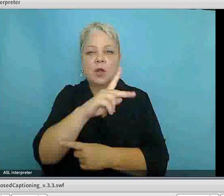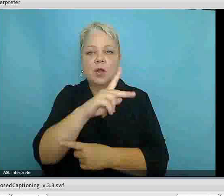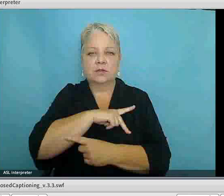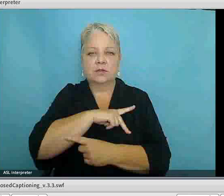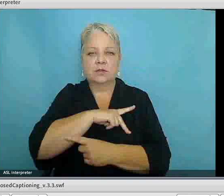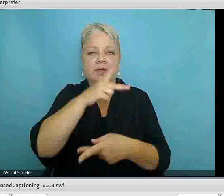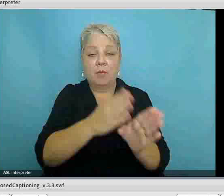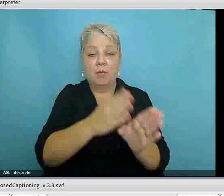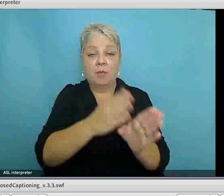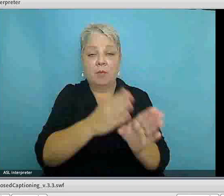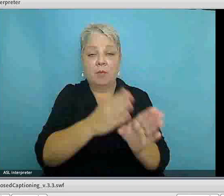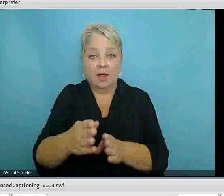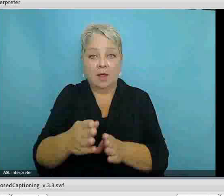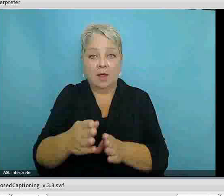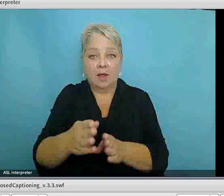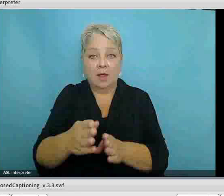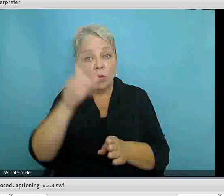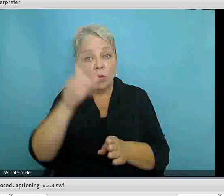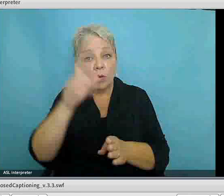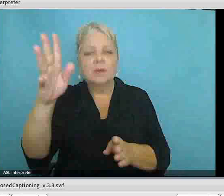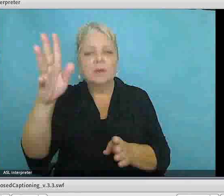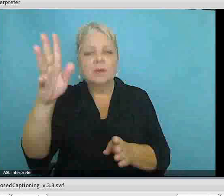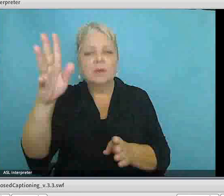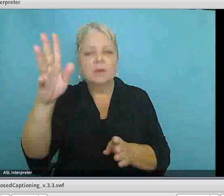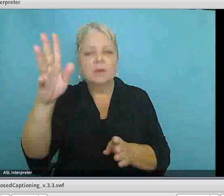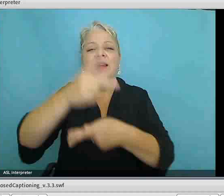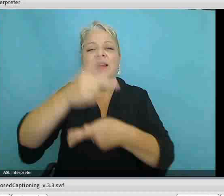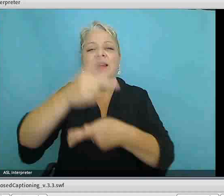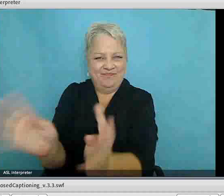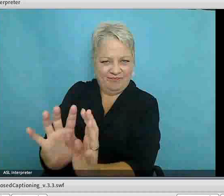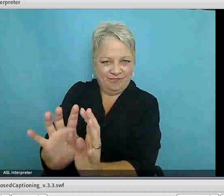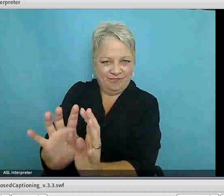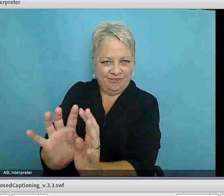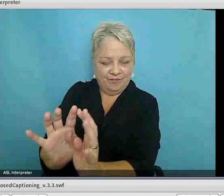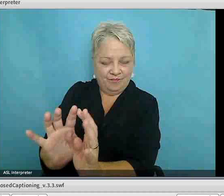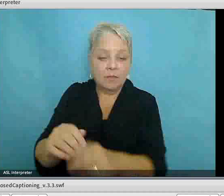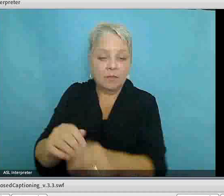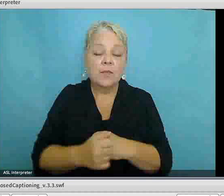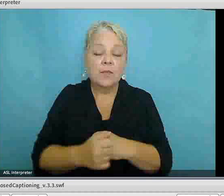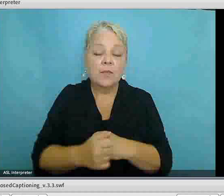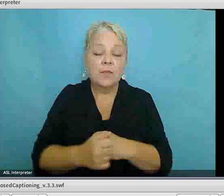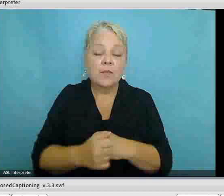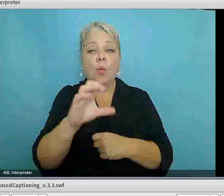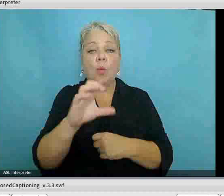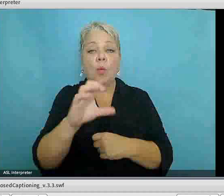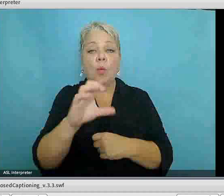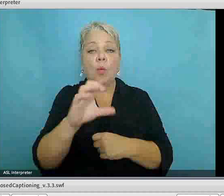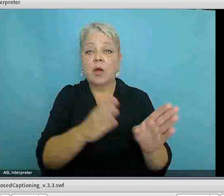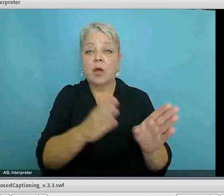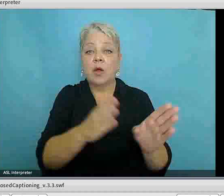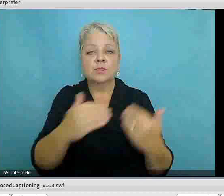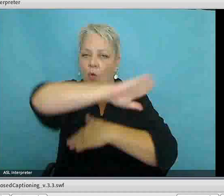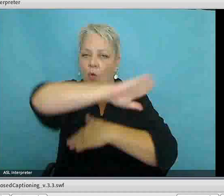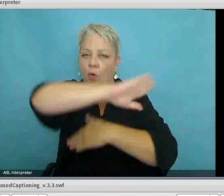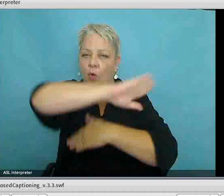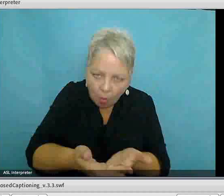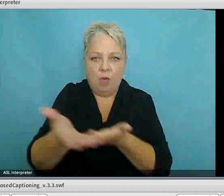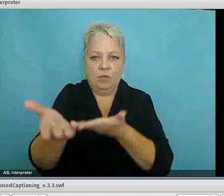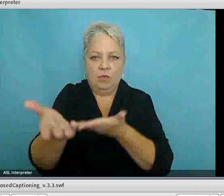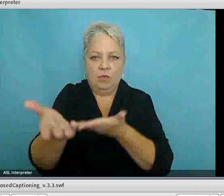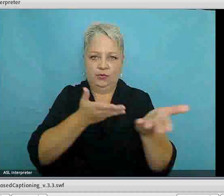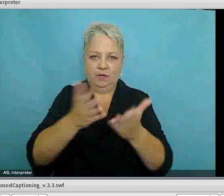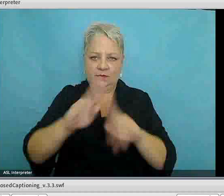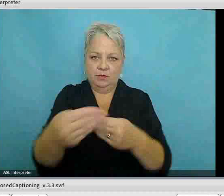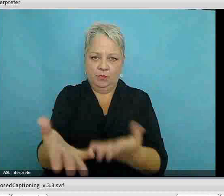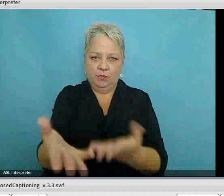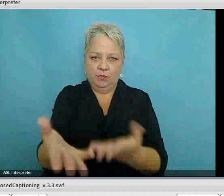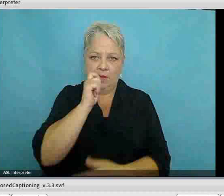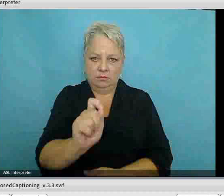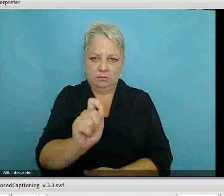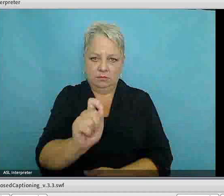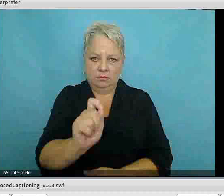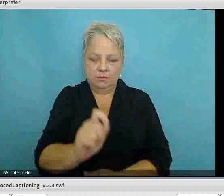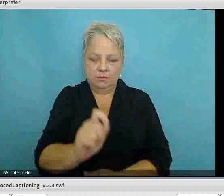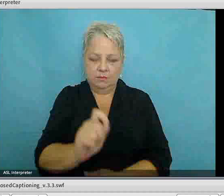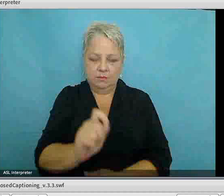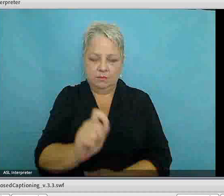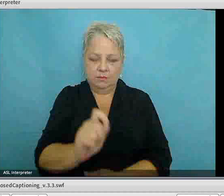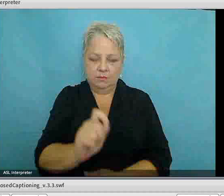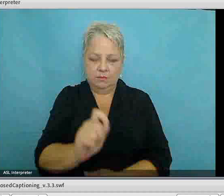The One Care plan is responsible for the totality of coverage services.